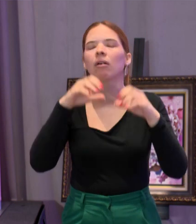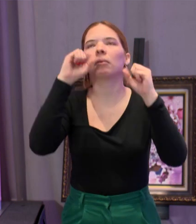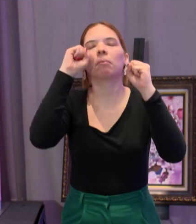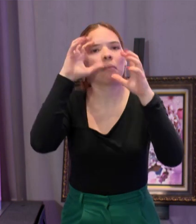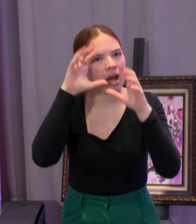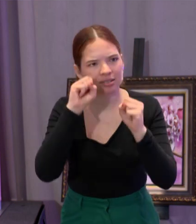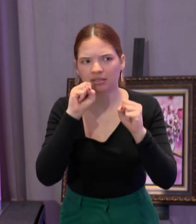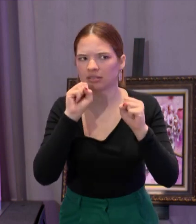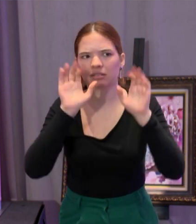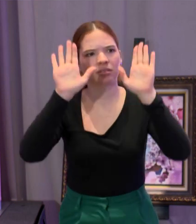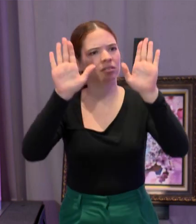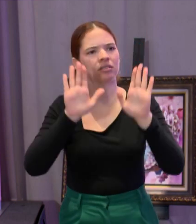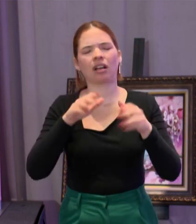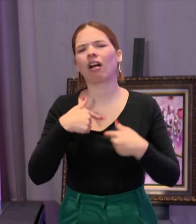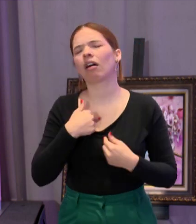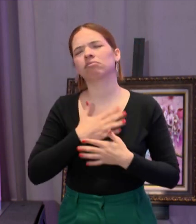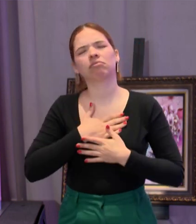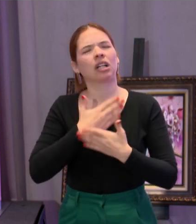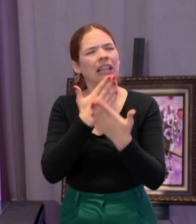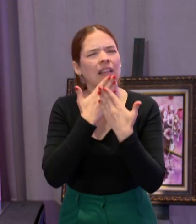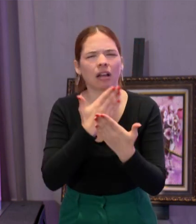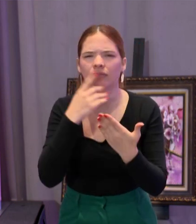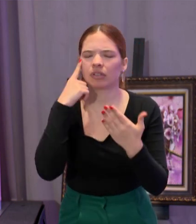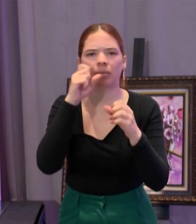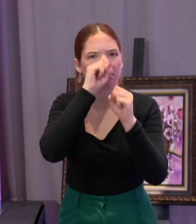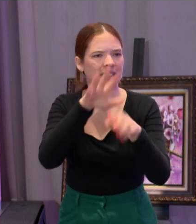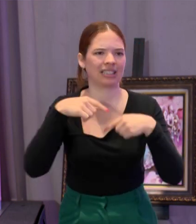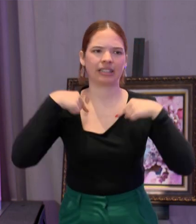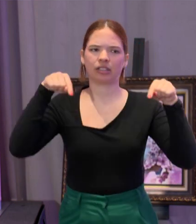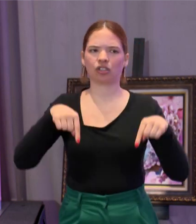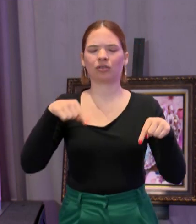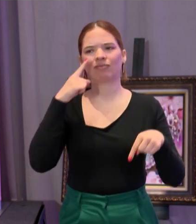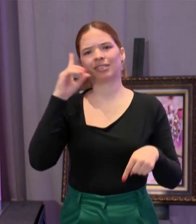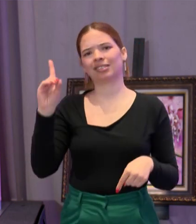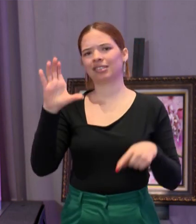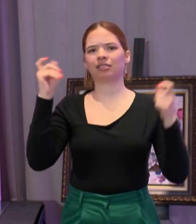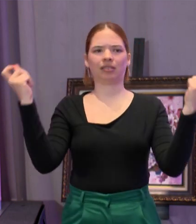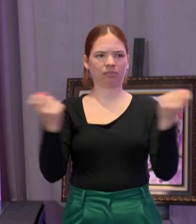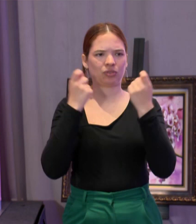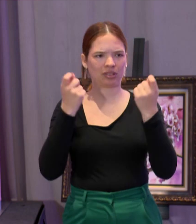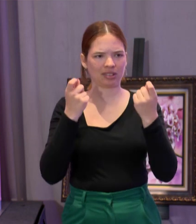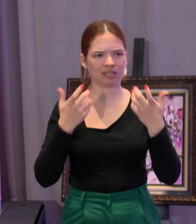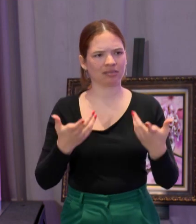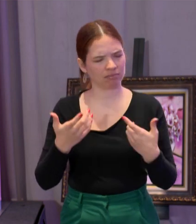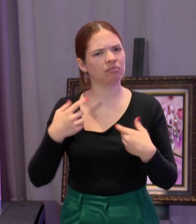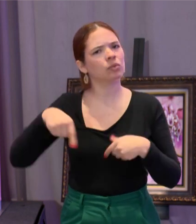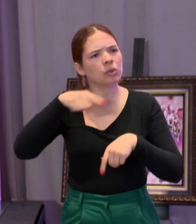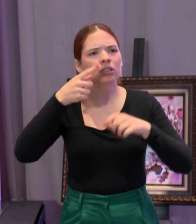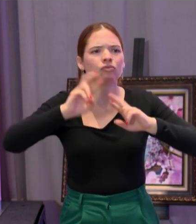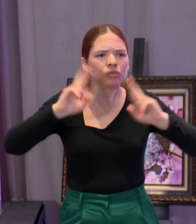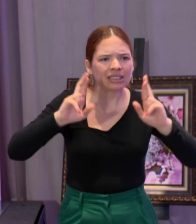CONSIDER THIS TO BE A BLESSING TO BE UP HERE TODAY AND CELEBRATE THE GREAT FESTIVAL FOR OUR CITIES. OUR HOTELS ARE READY TO WELCOME